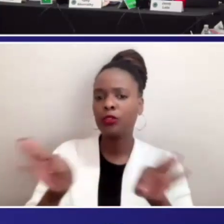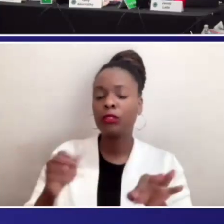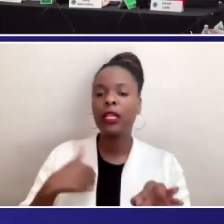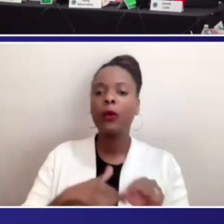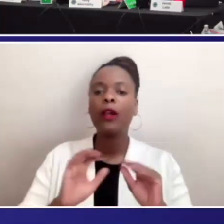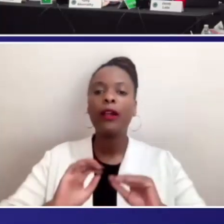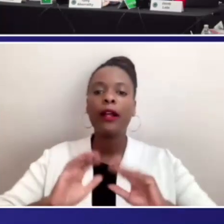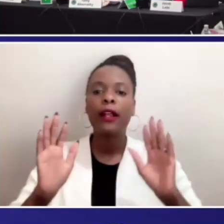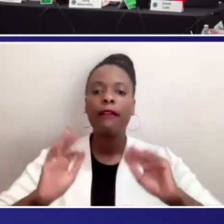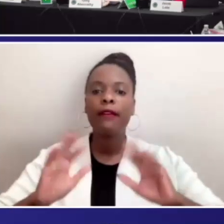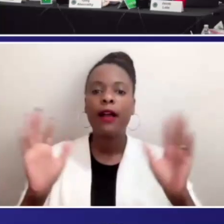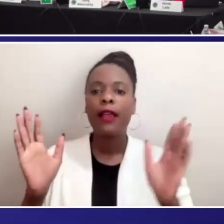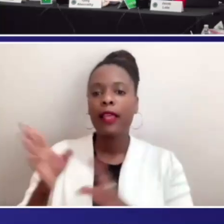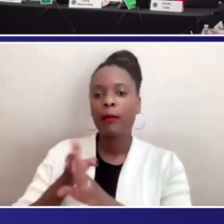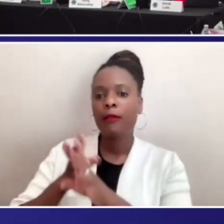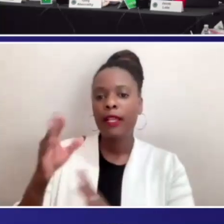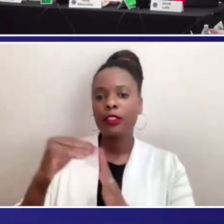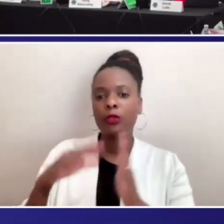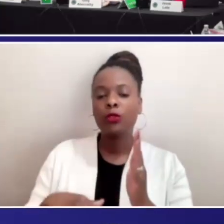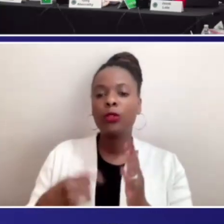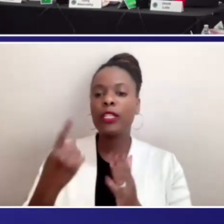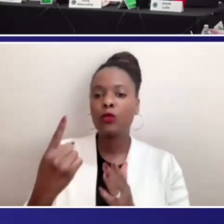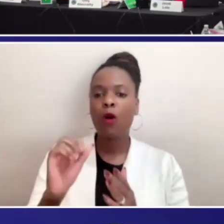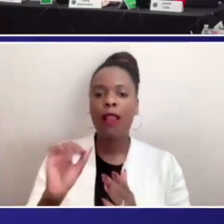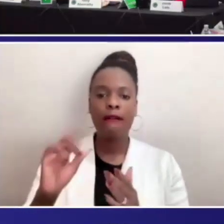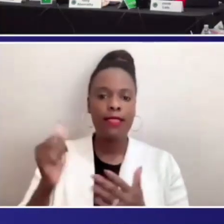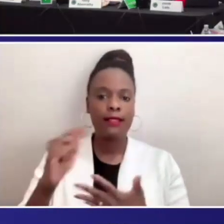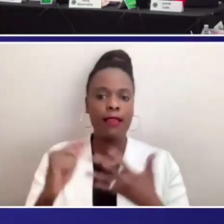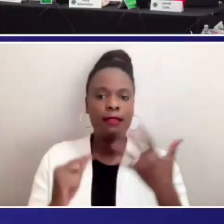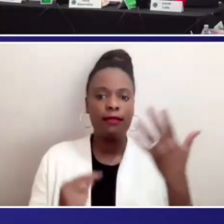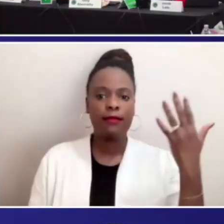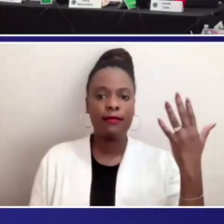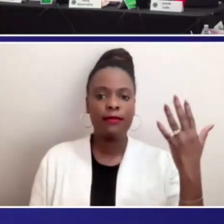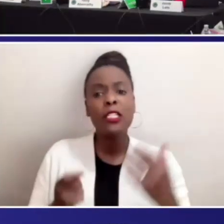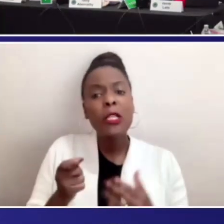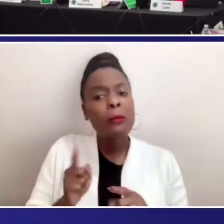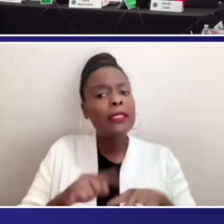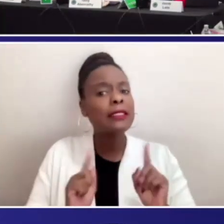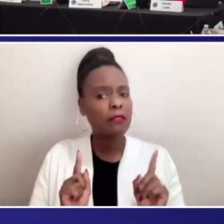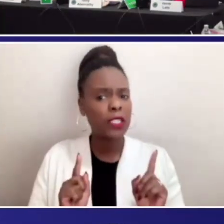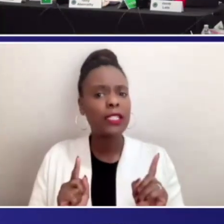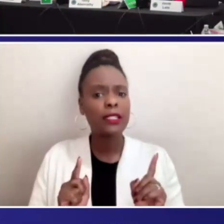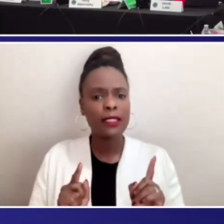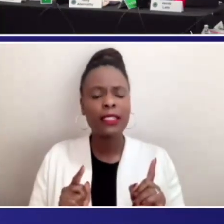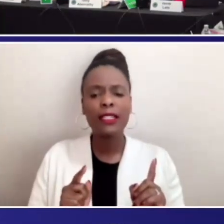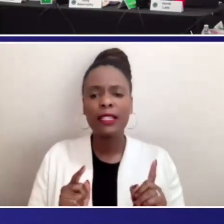professional student is one of these ten items. It's a little different. It's a little, very narrow distinction.